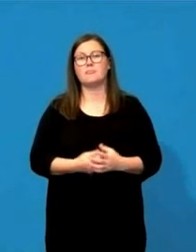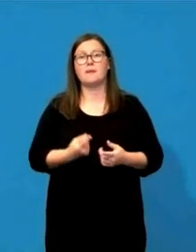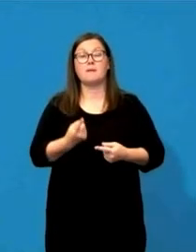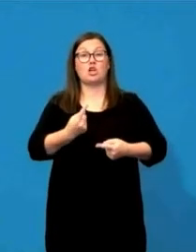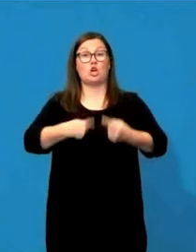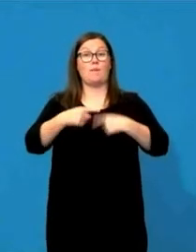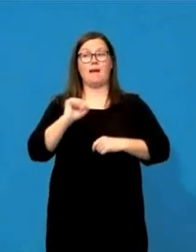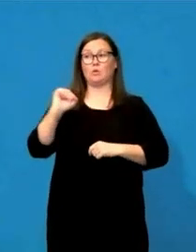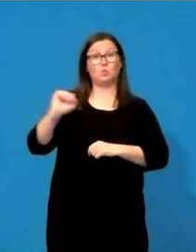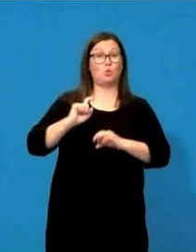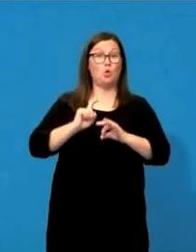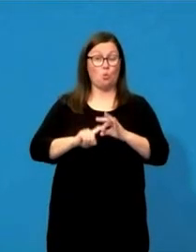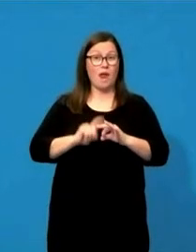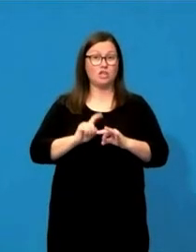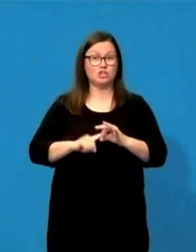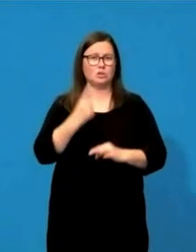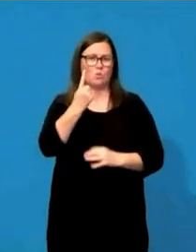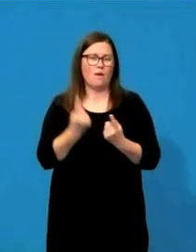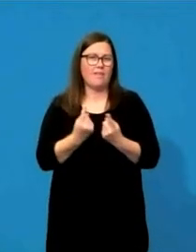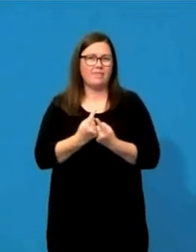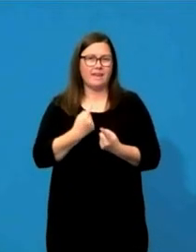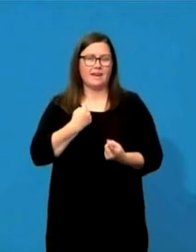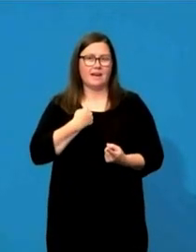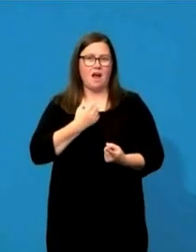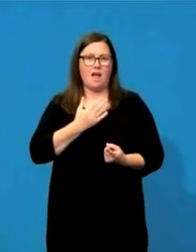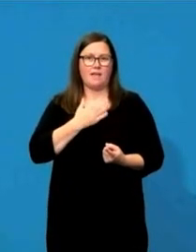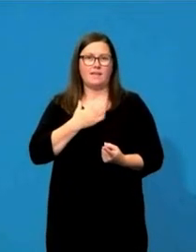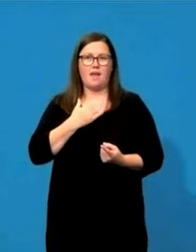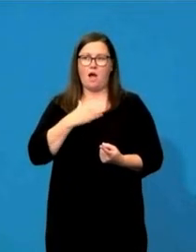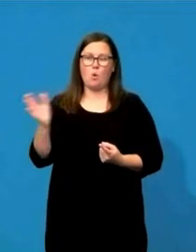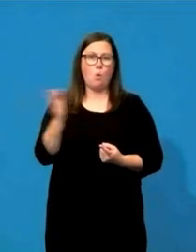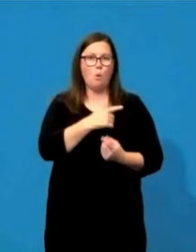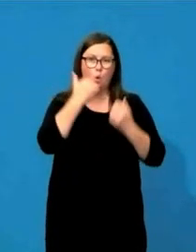that was highlighted in everybody's comments today and I think is so vital is every single